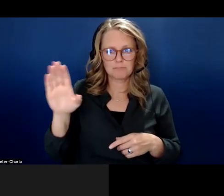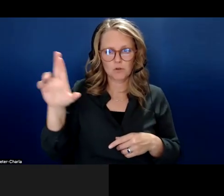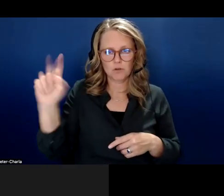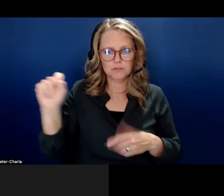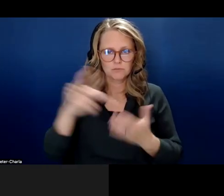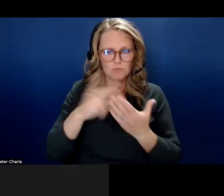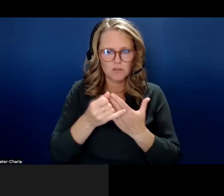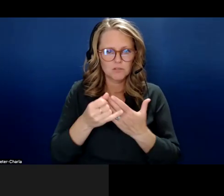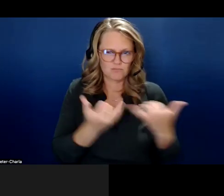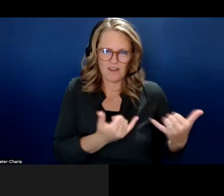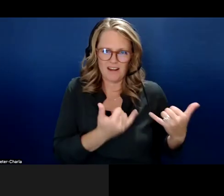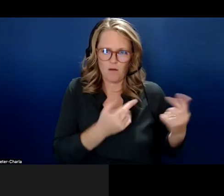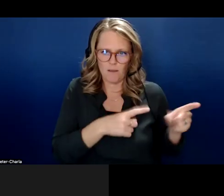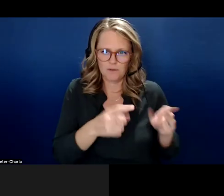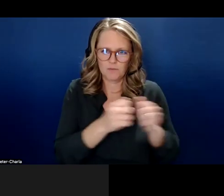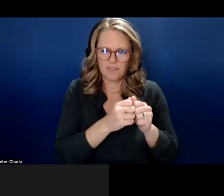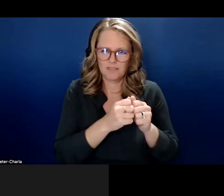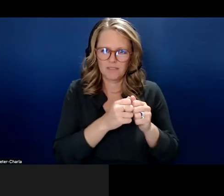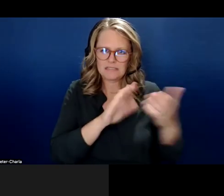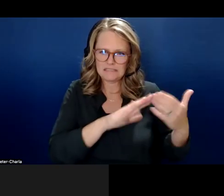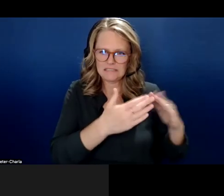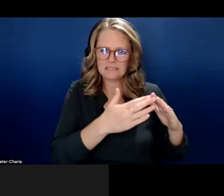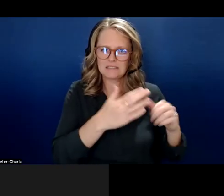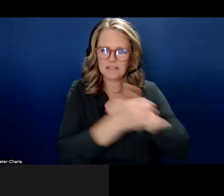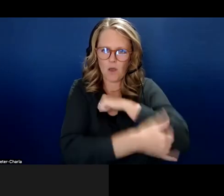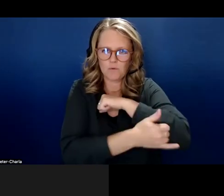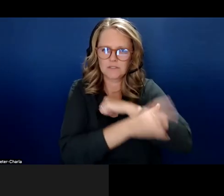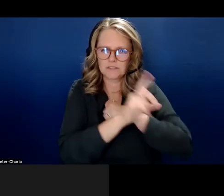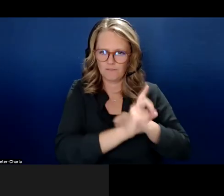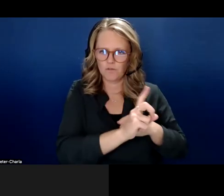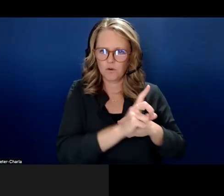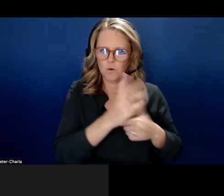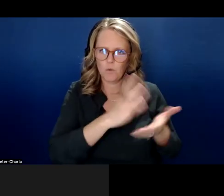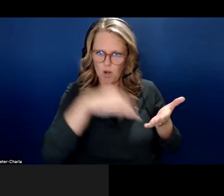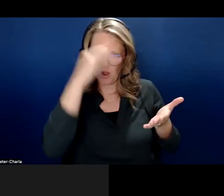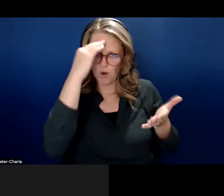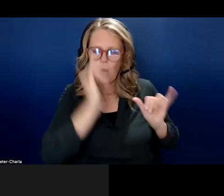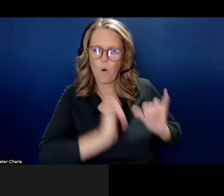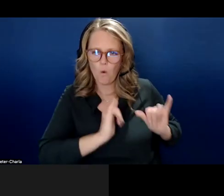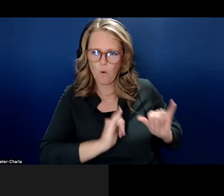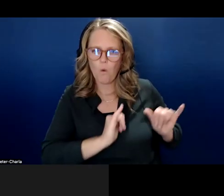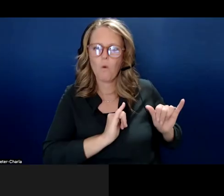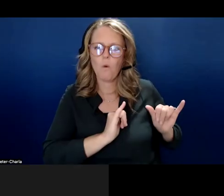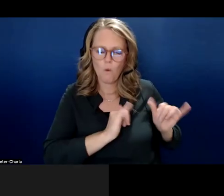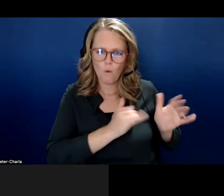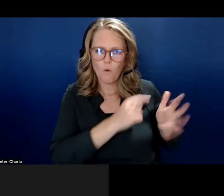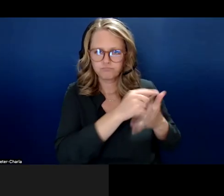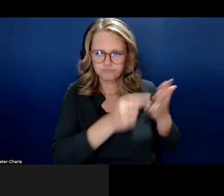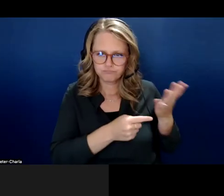with the city and county in Denver in terms of things that we could do with construction, you know.